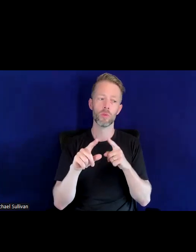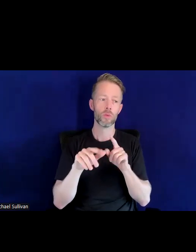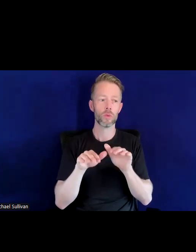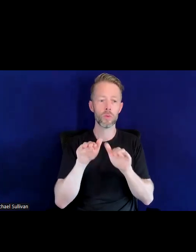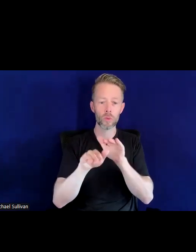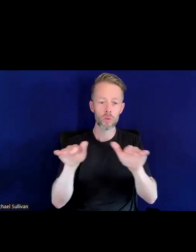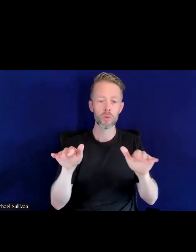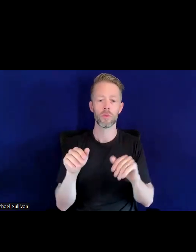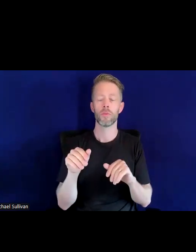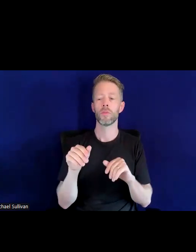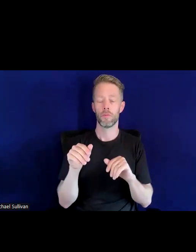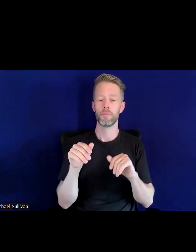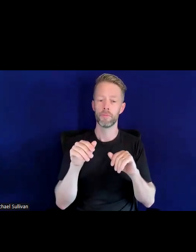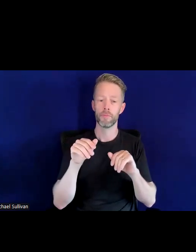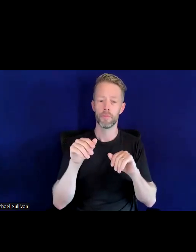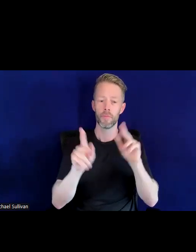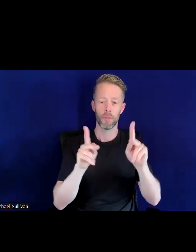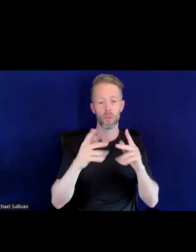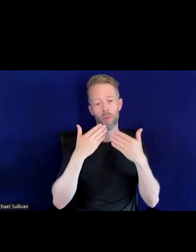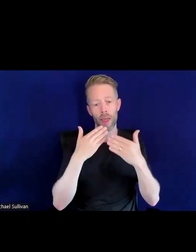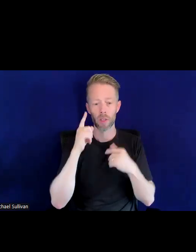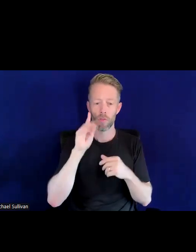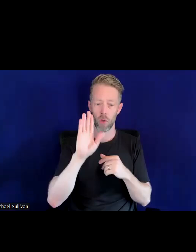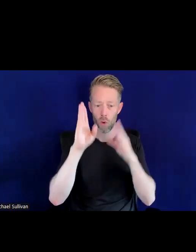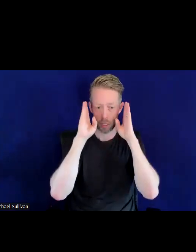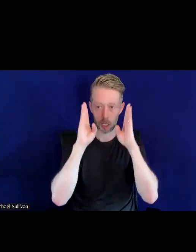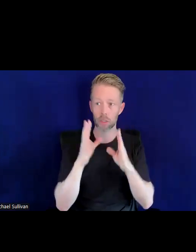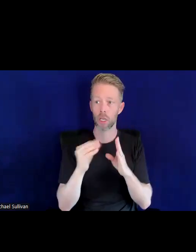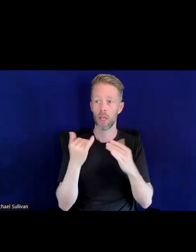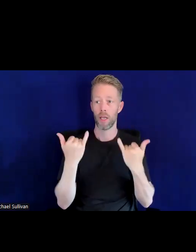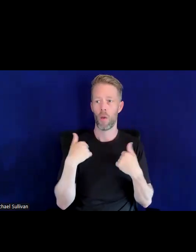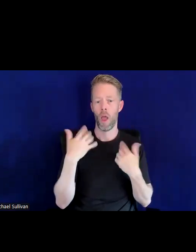and continue to do that. So thank you for your attention and I'd like to turn the mic over